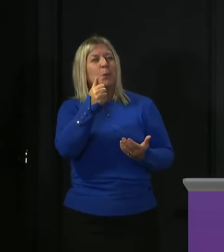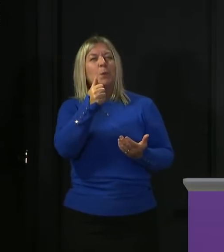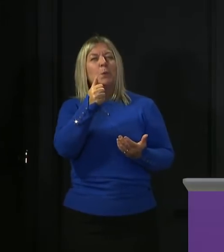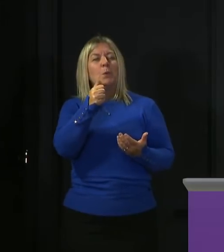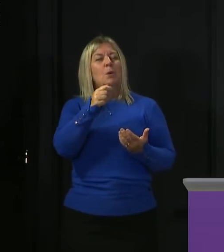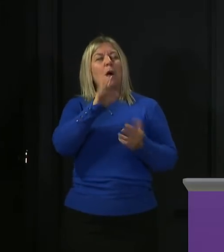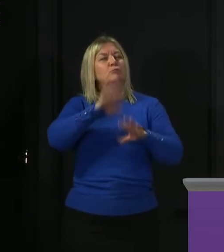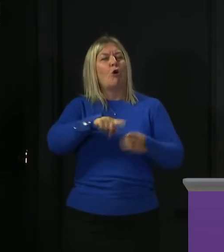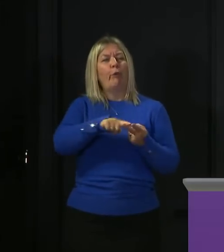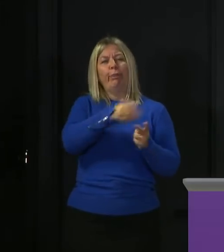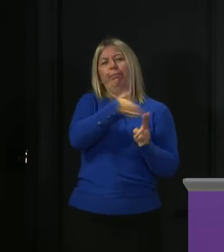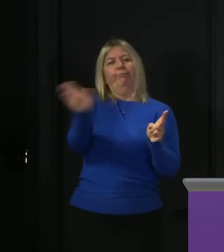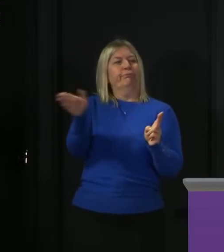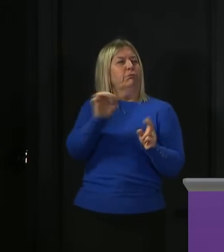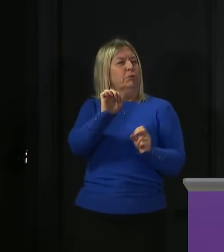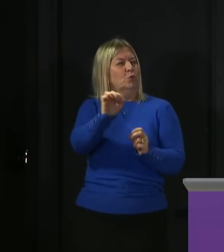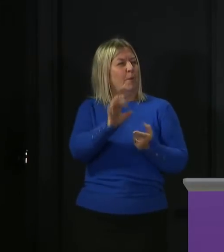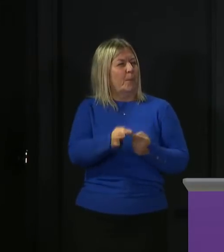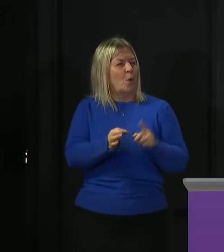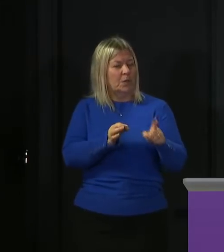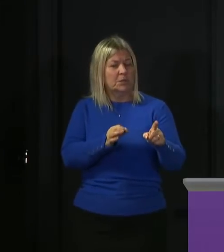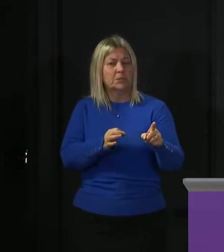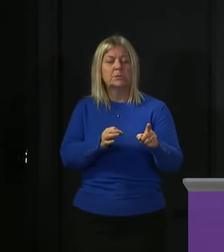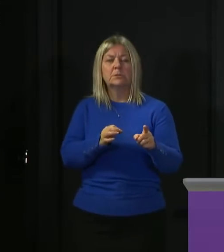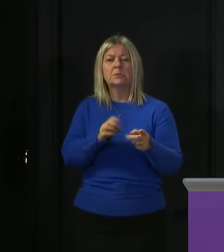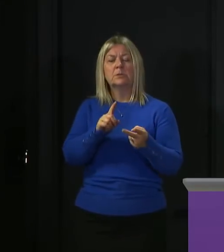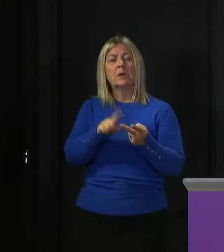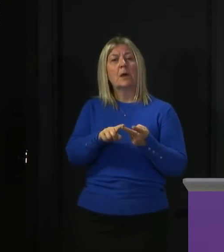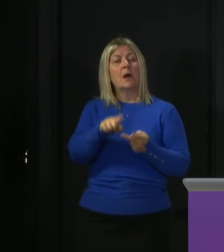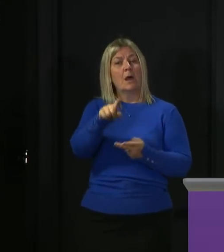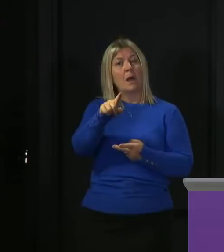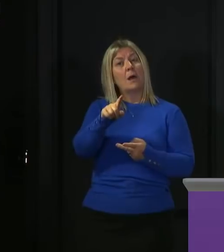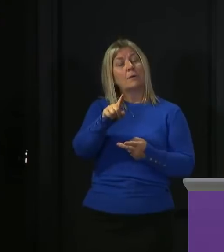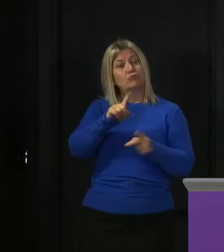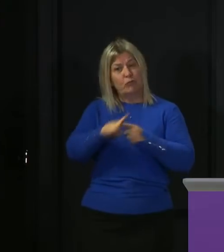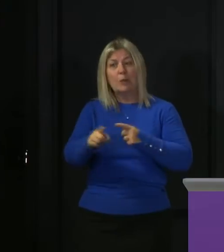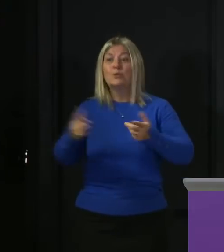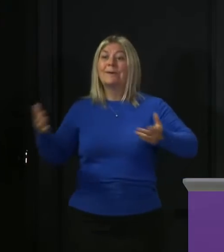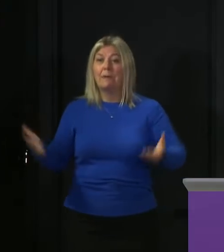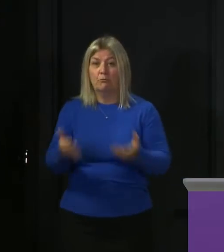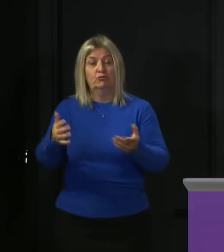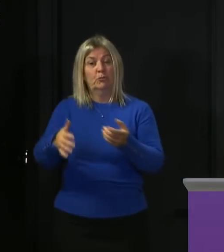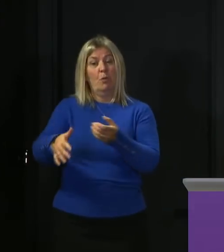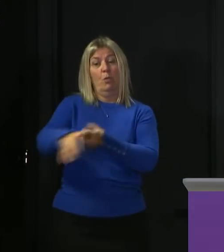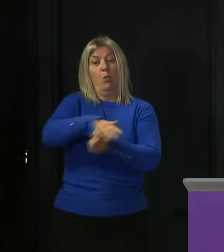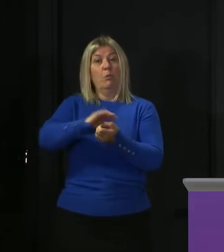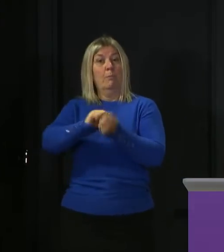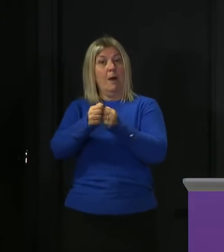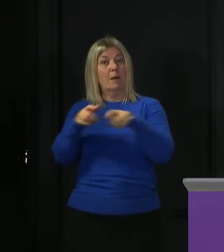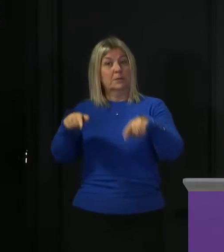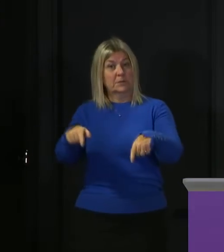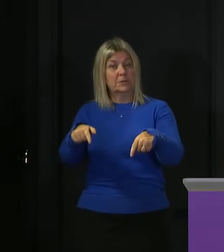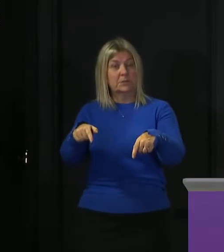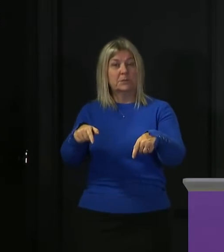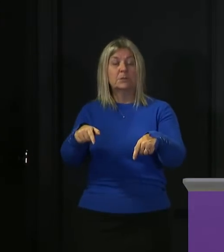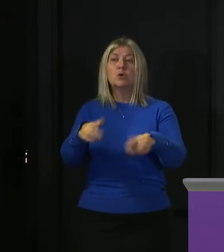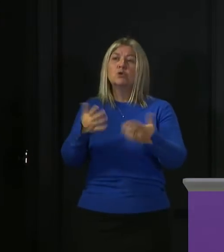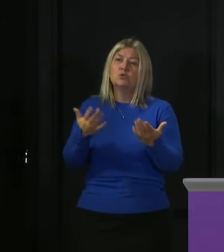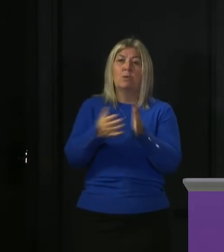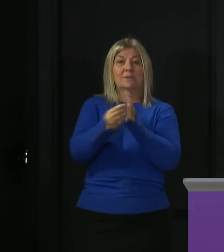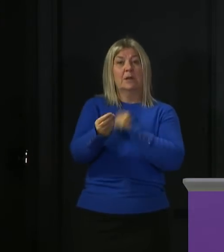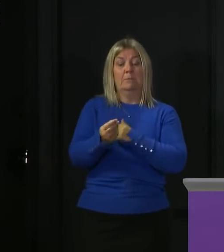point. We will encourage local partners to make sure if individual sessions are limited in number,